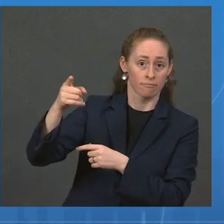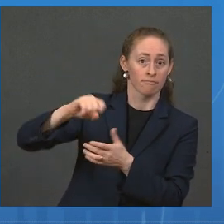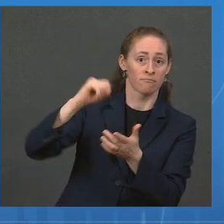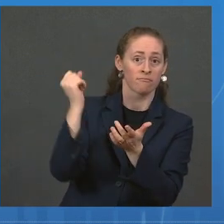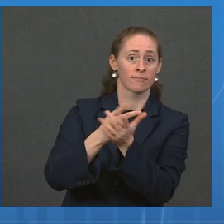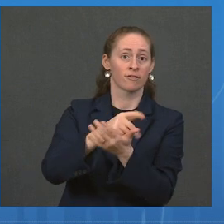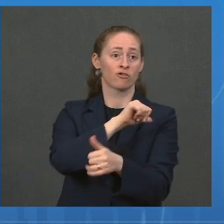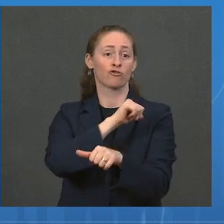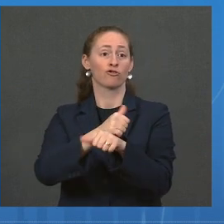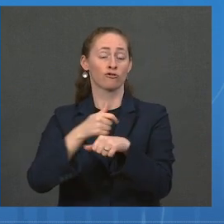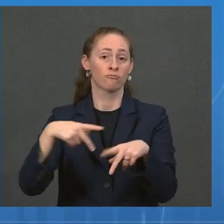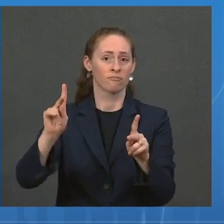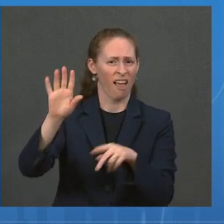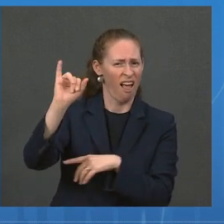we will be ready to get shots in arms.